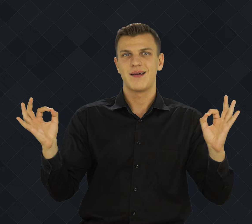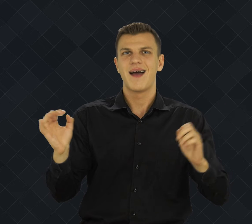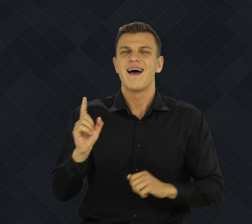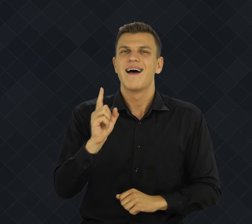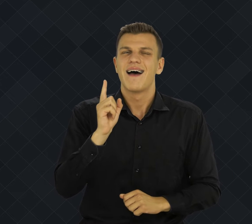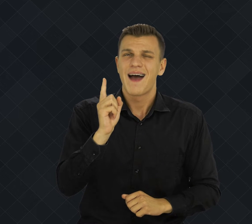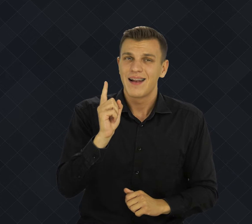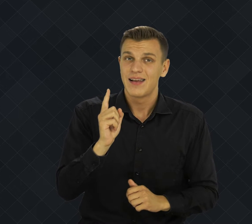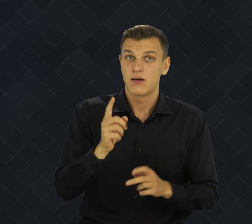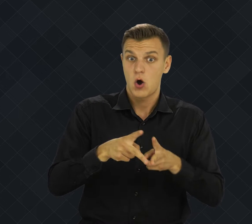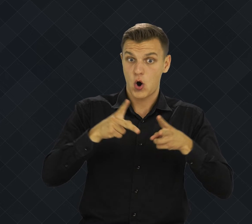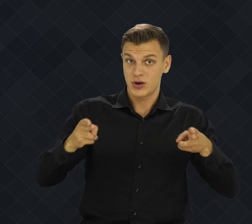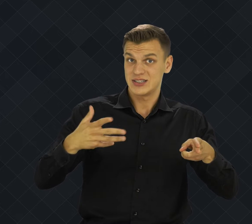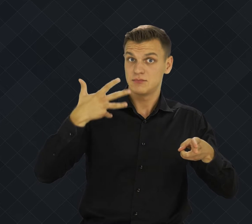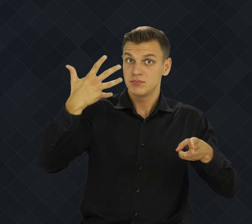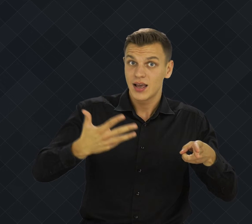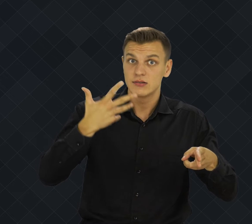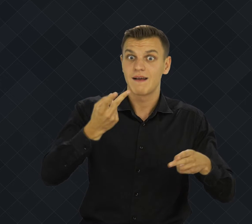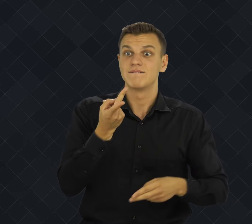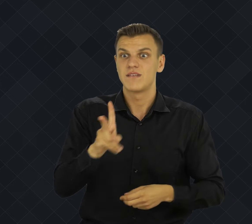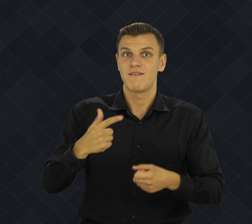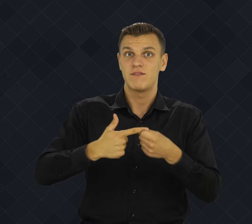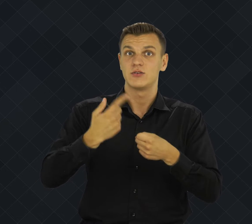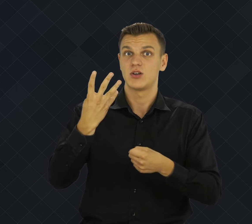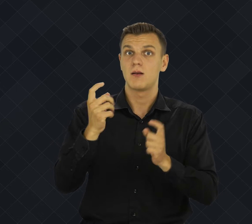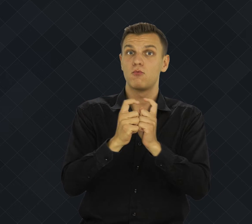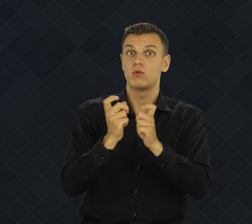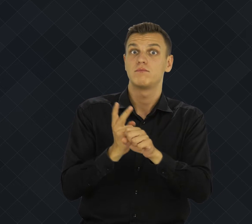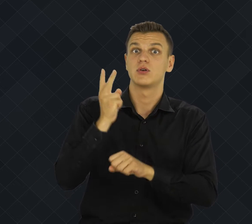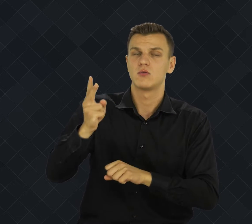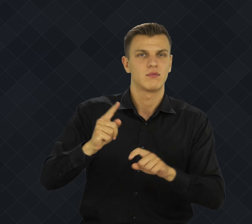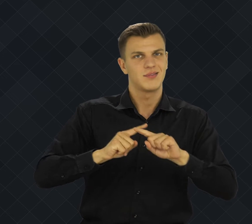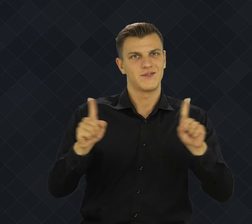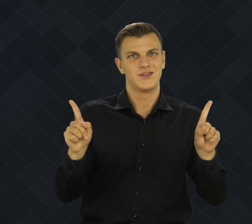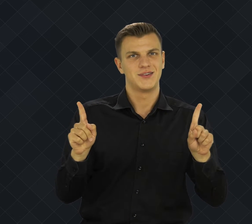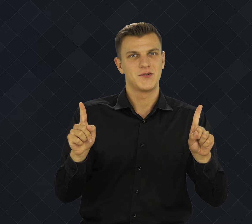However, for the next 5 years cannot accumulate 24 points.